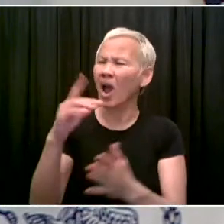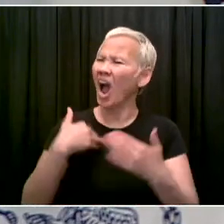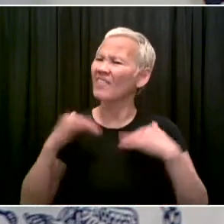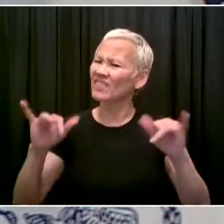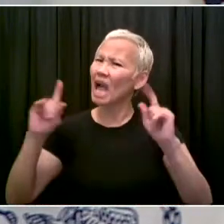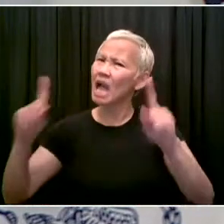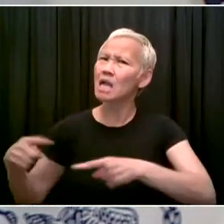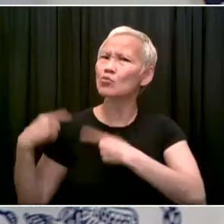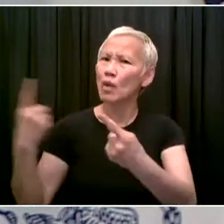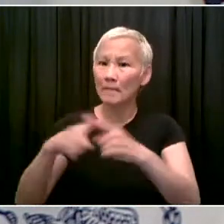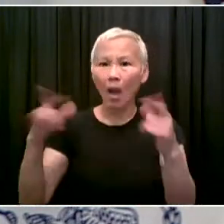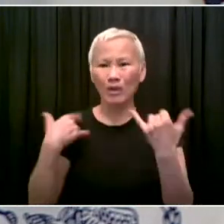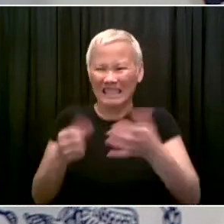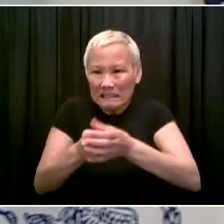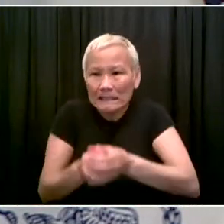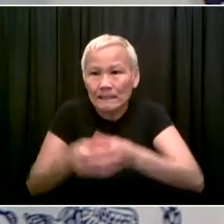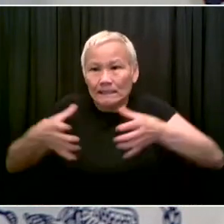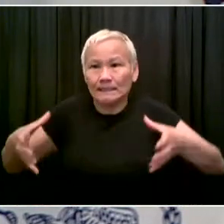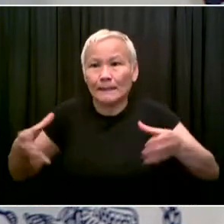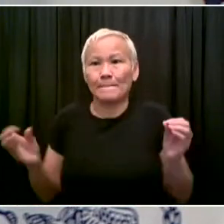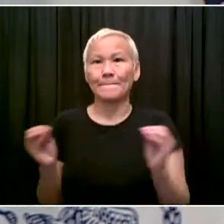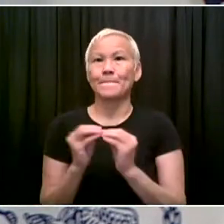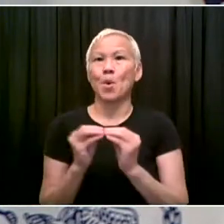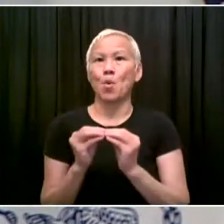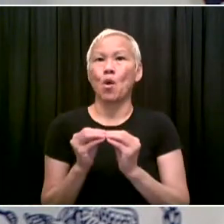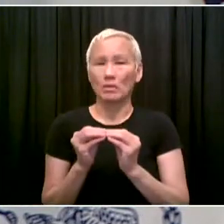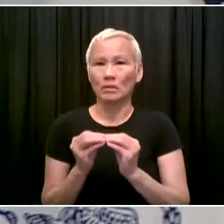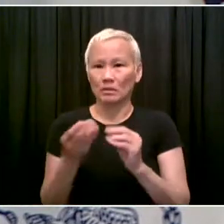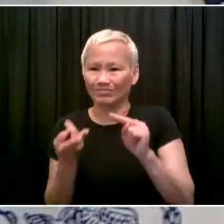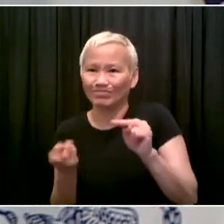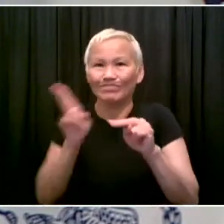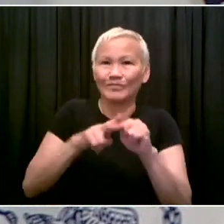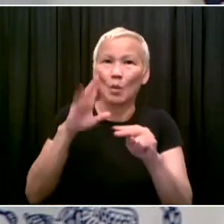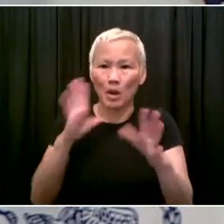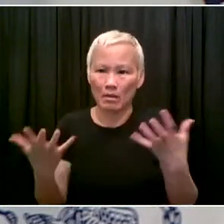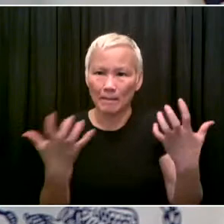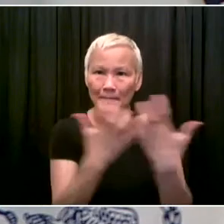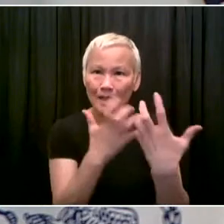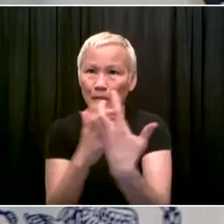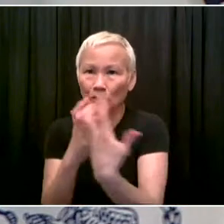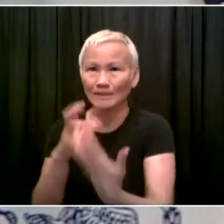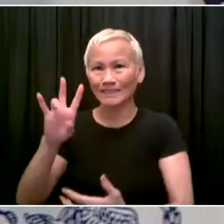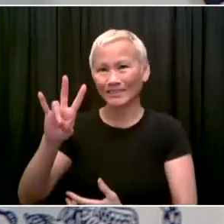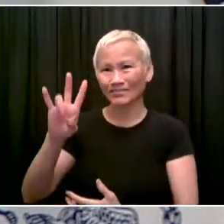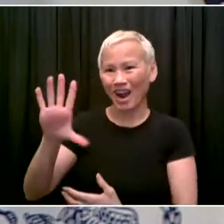EVERY NEIGHBORHOOD. THIS IS BEEN BUILDING NOW FOR YEARS, I'M HAPPY